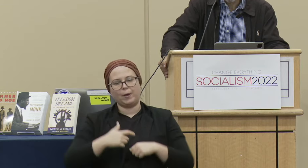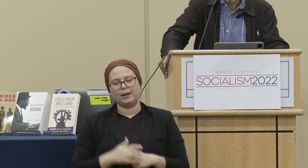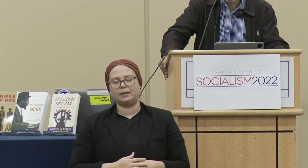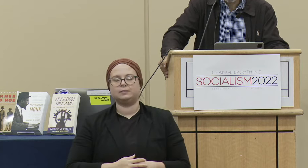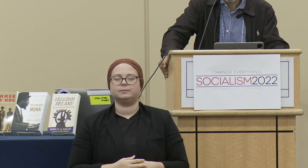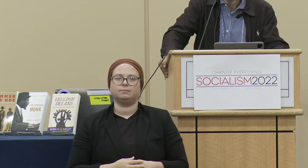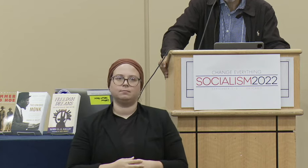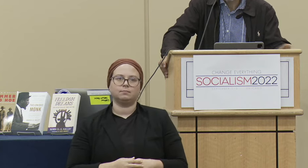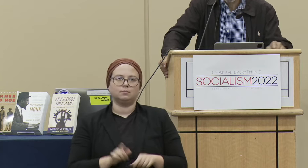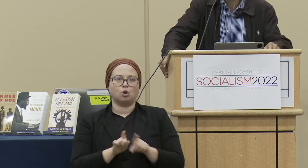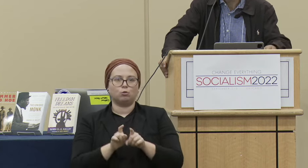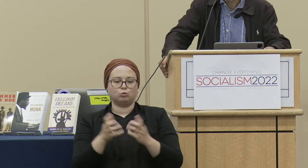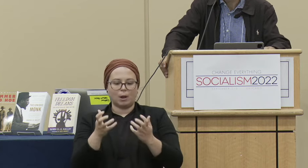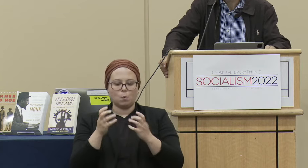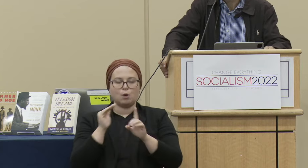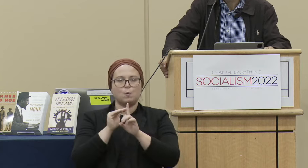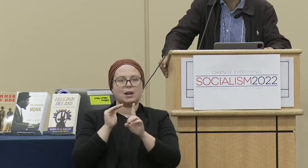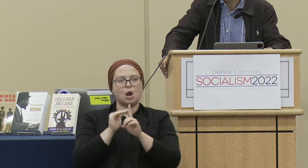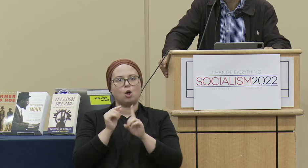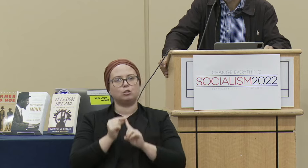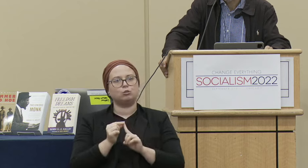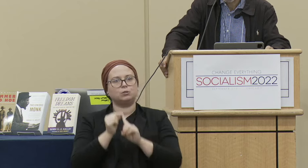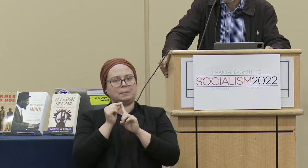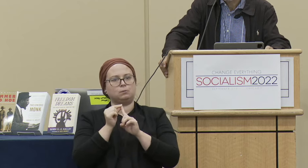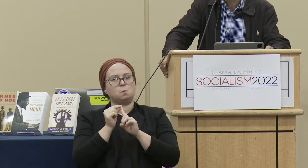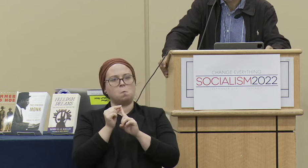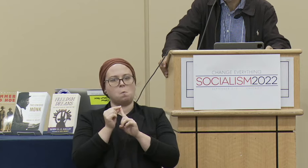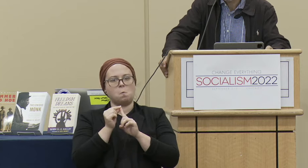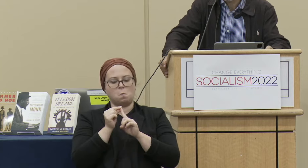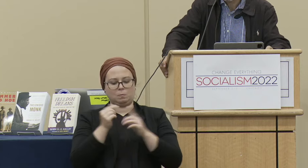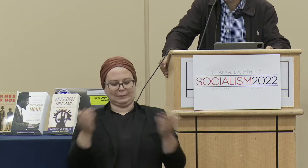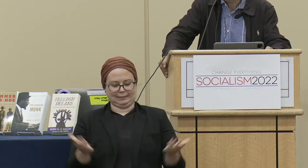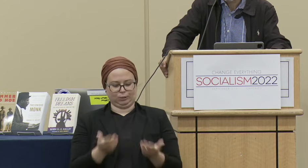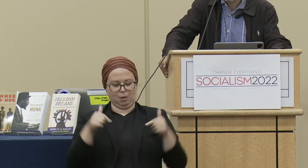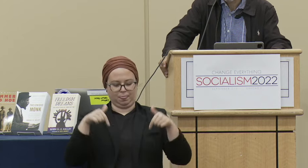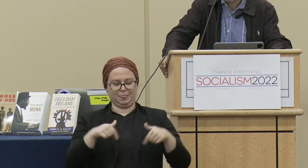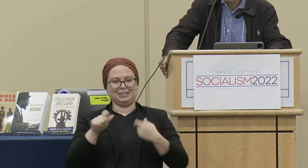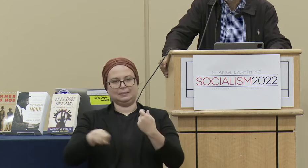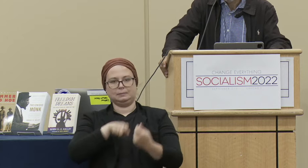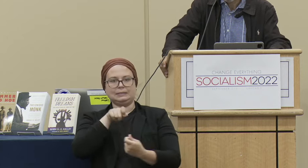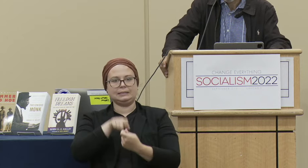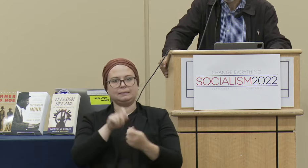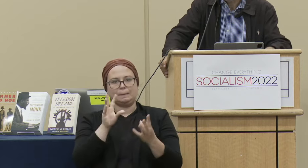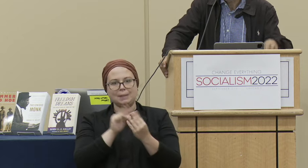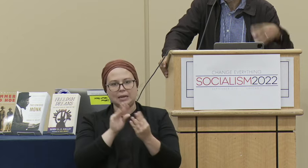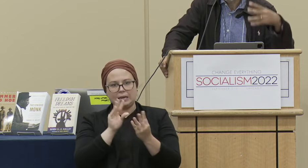at some point. I want to also just acknowledge how special it